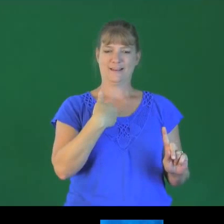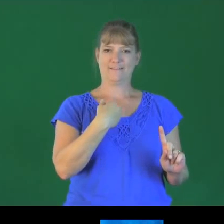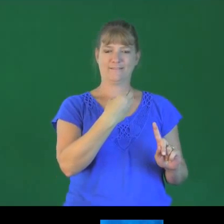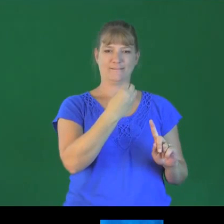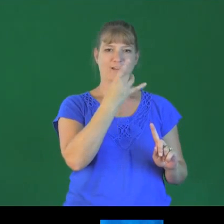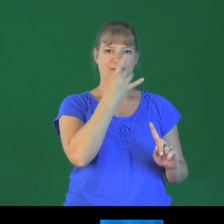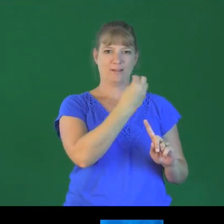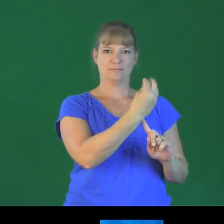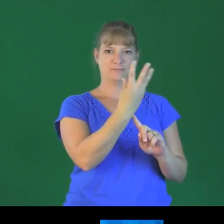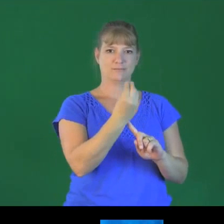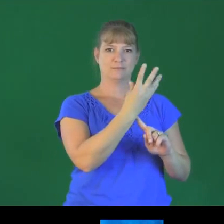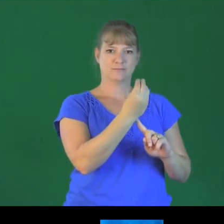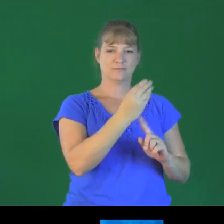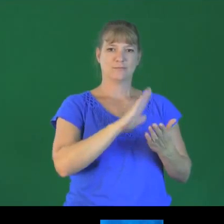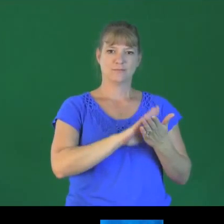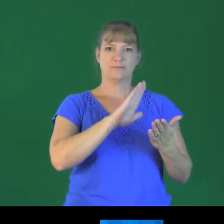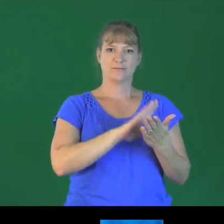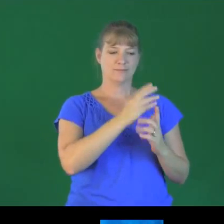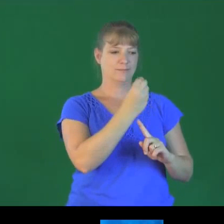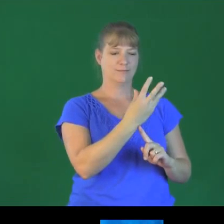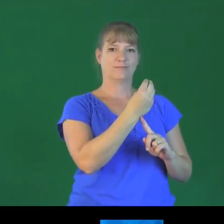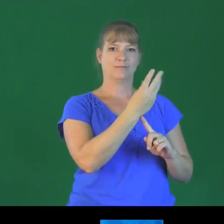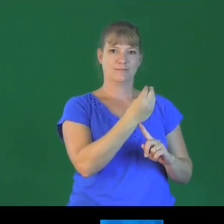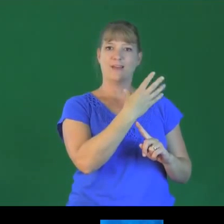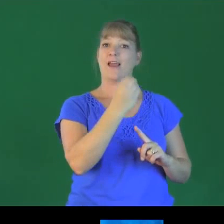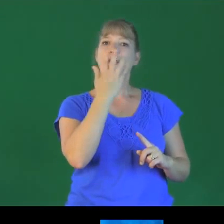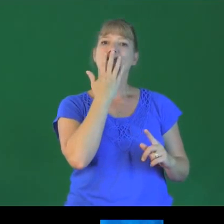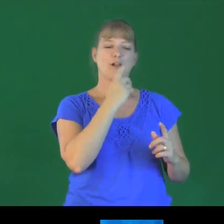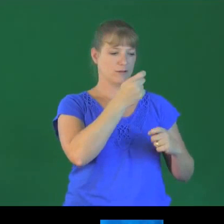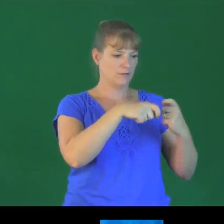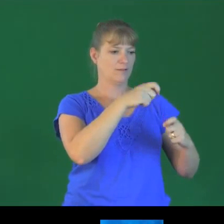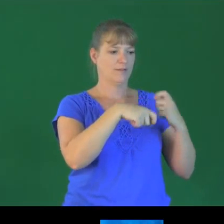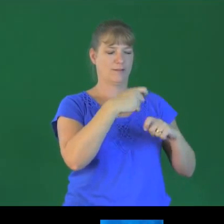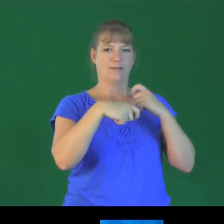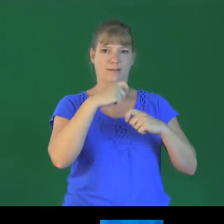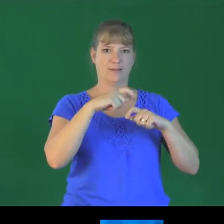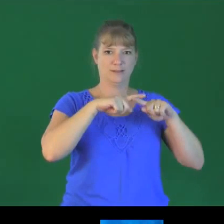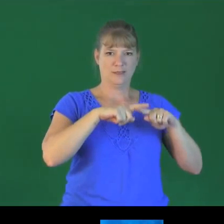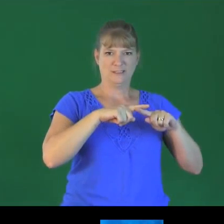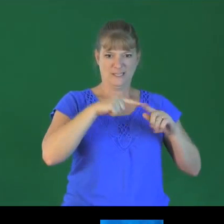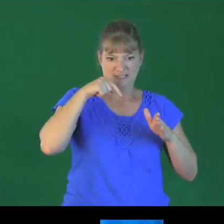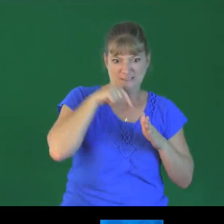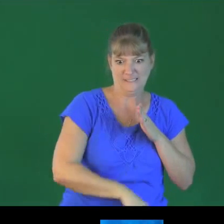that flashes to the rhythm music, and it also changes color in response to the intensity music.